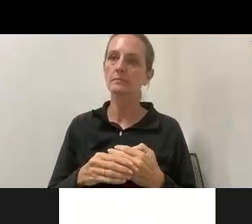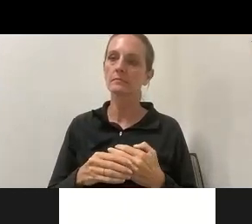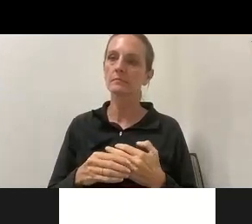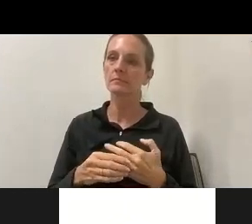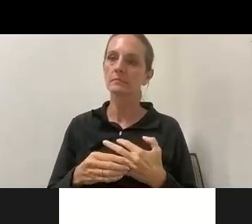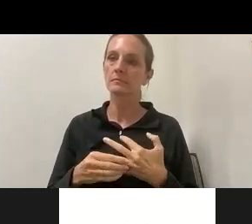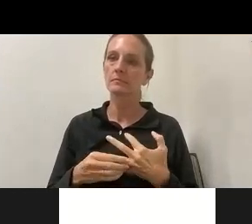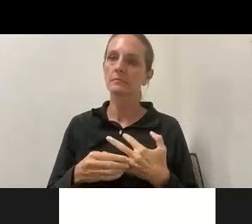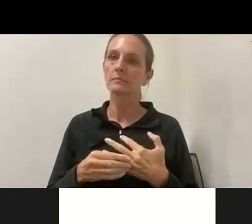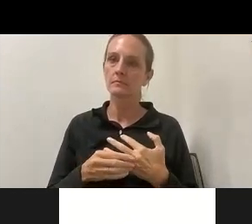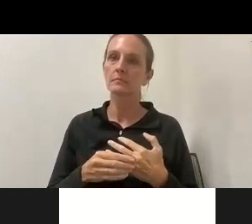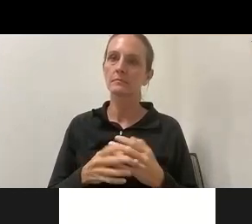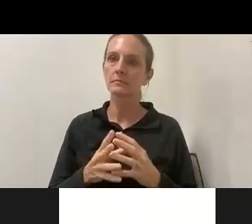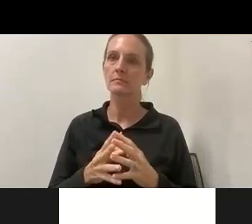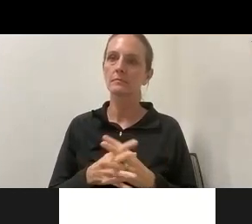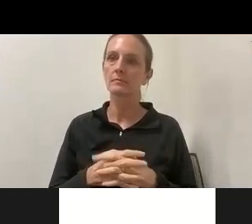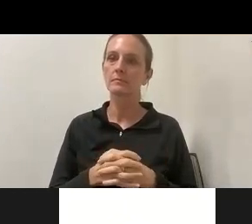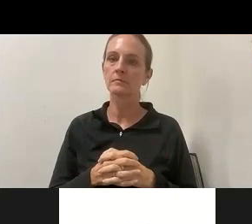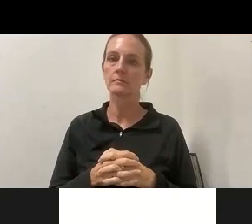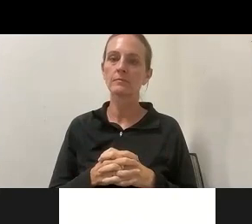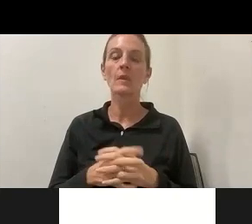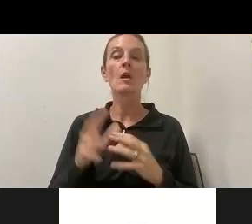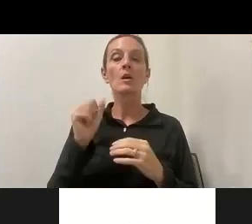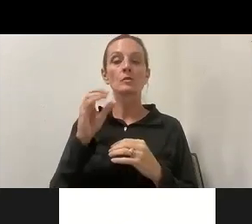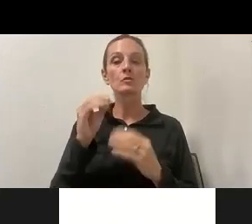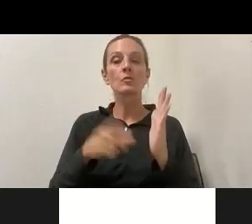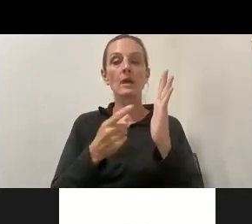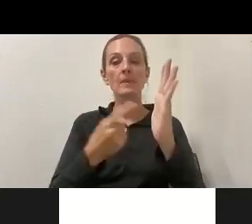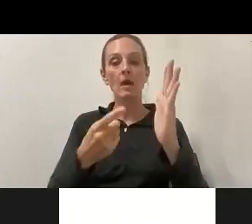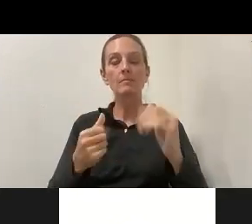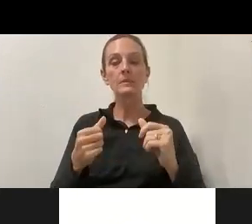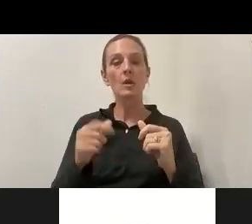So, quite often these deliverables need to be measured, they need to be